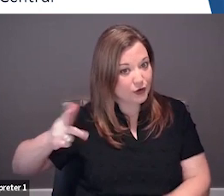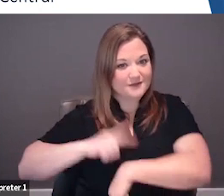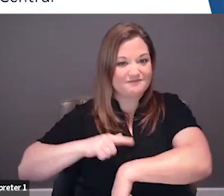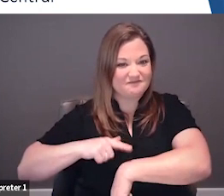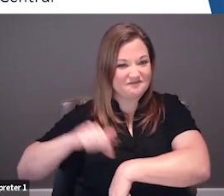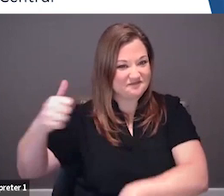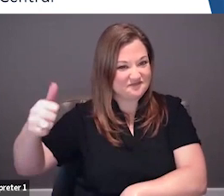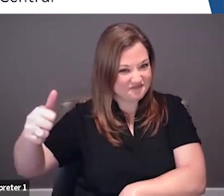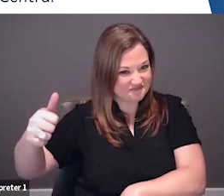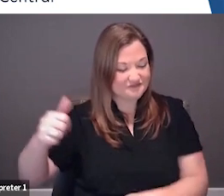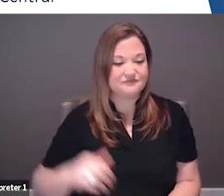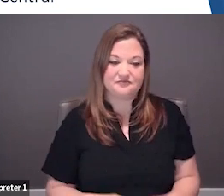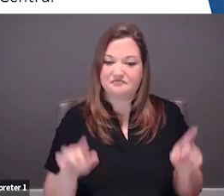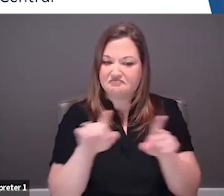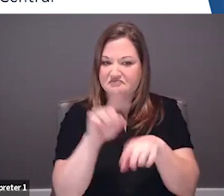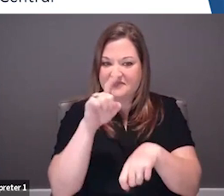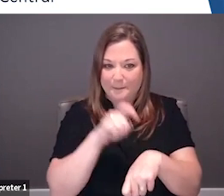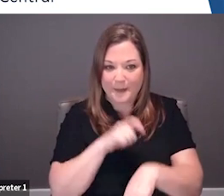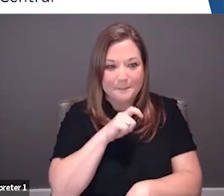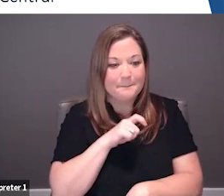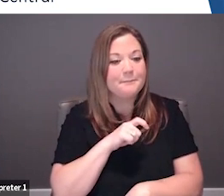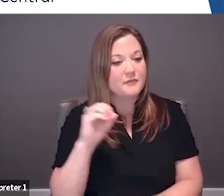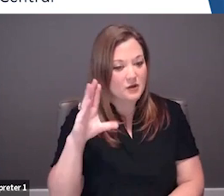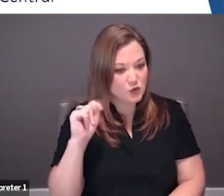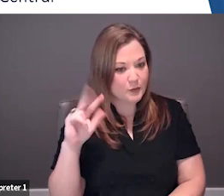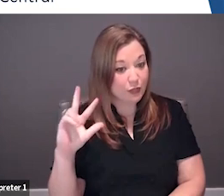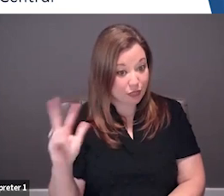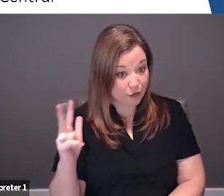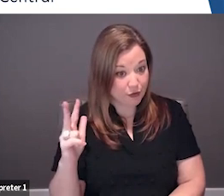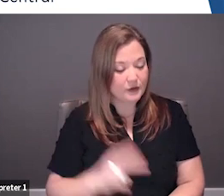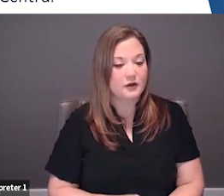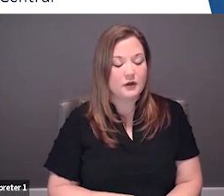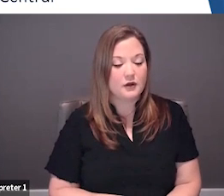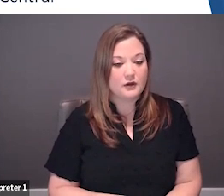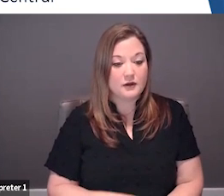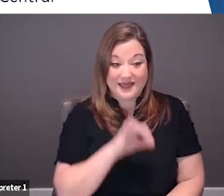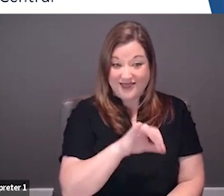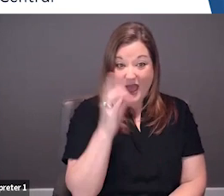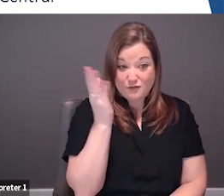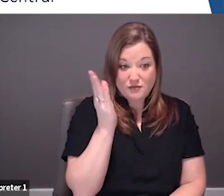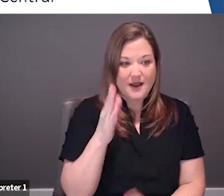so the same time slot, October 3rd. The presentation will be Navigating the Future: